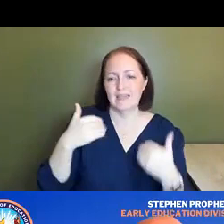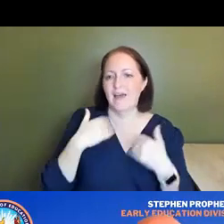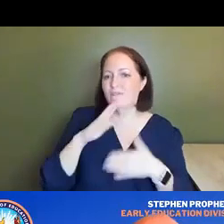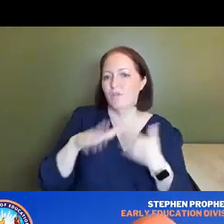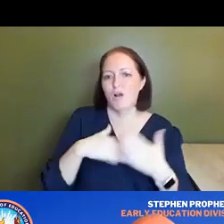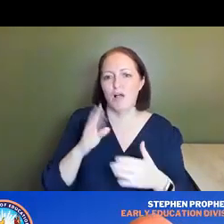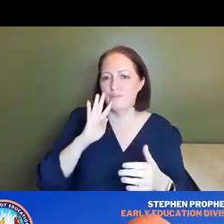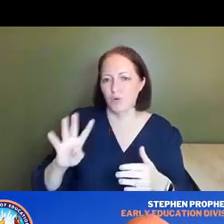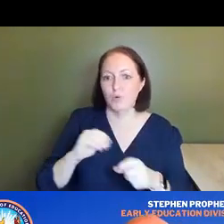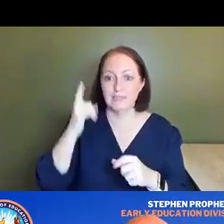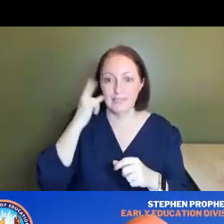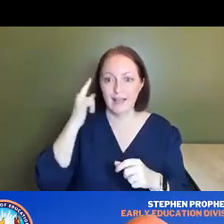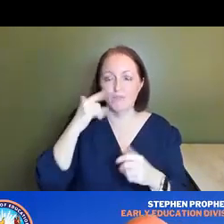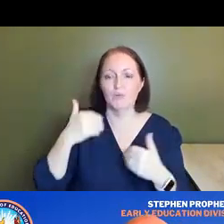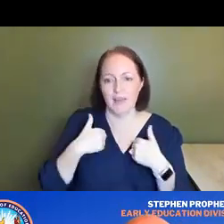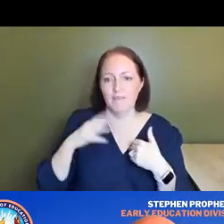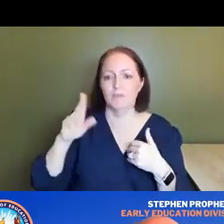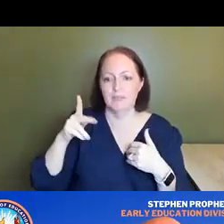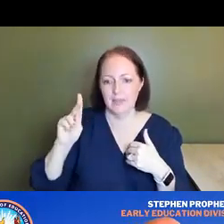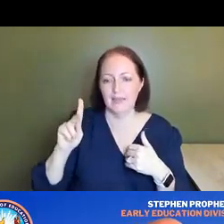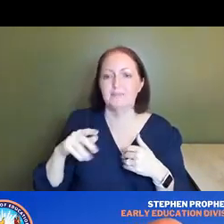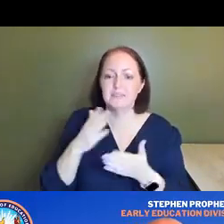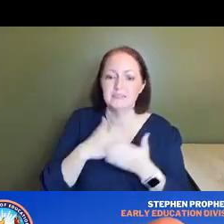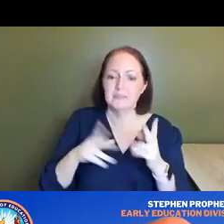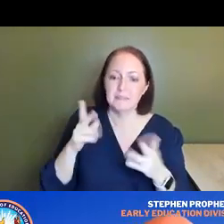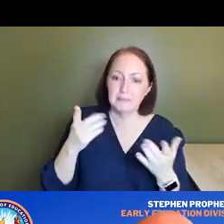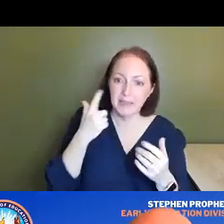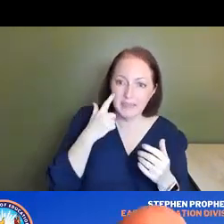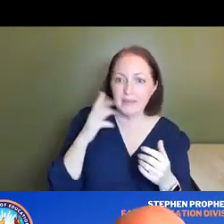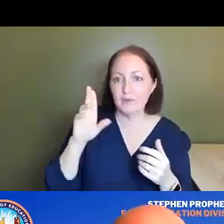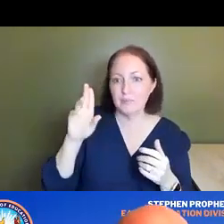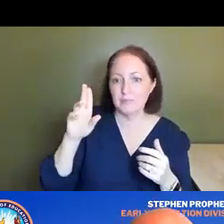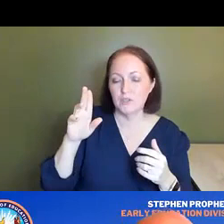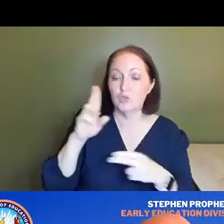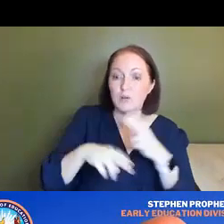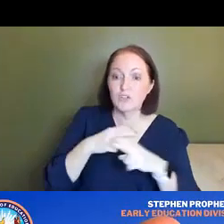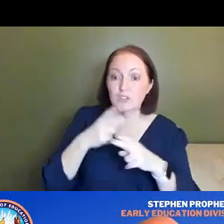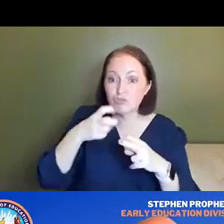children in California. Some people may think that Universal Transitional Kindergarten or